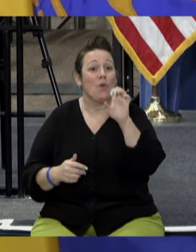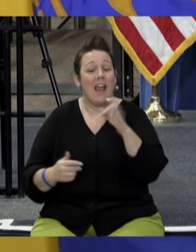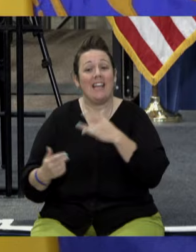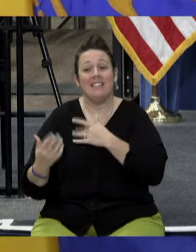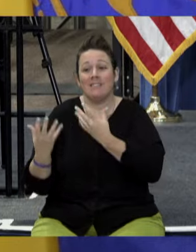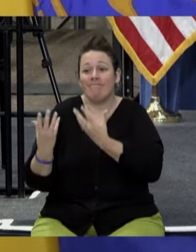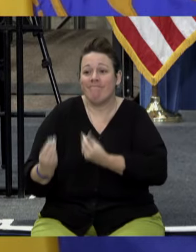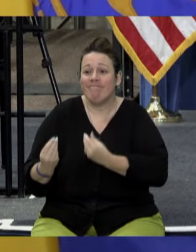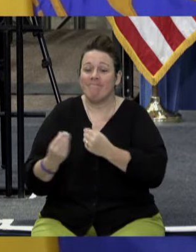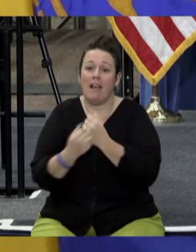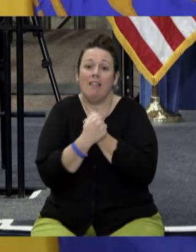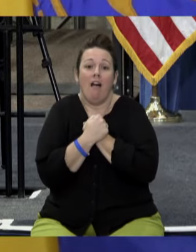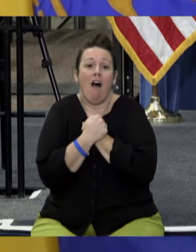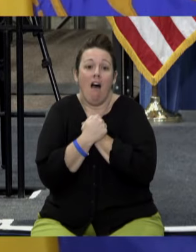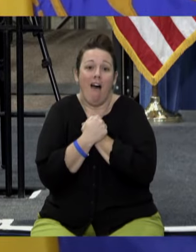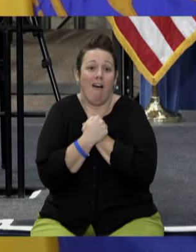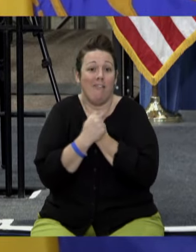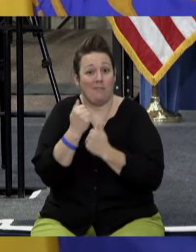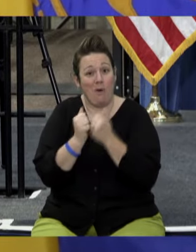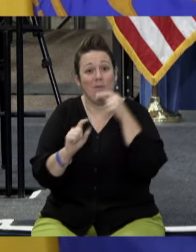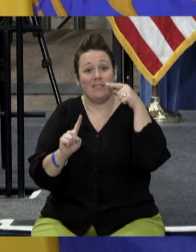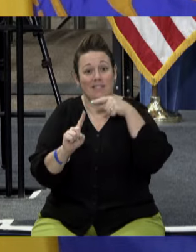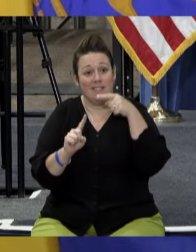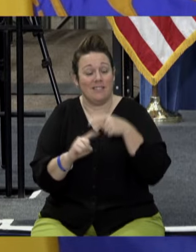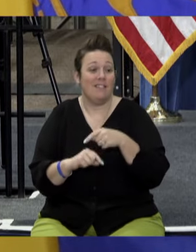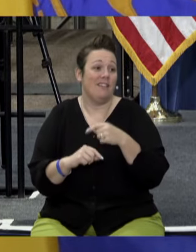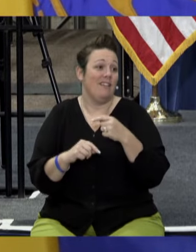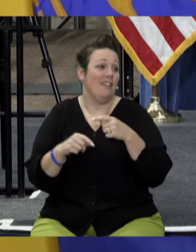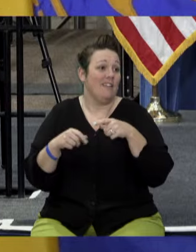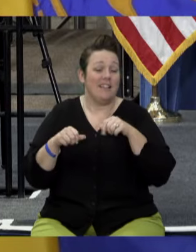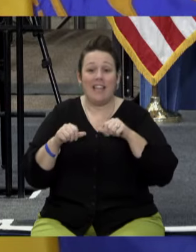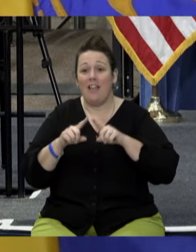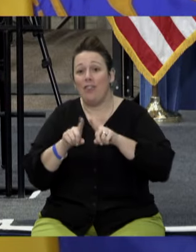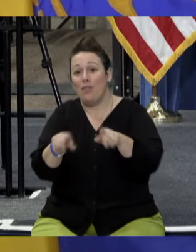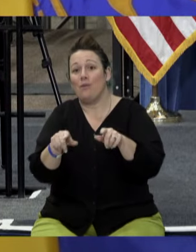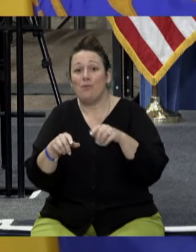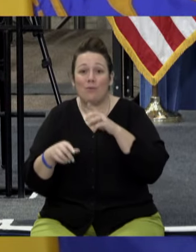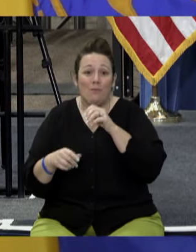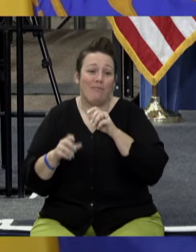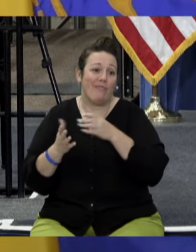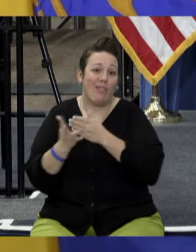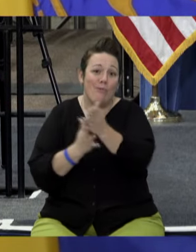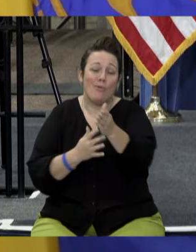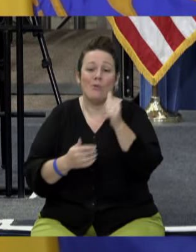just to get through the days and the hours and the and the nights a lot of times to meet the